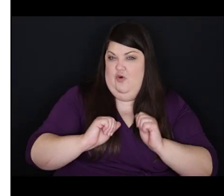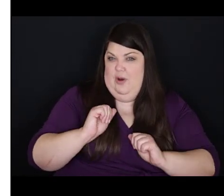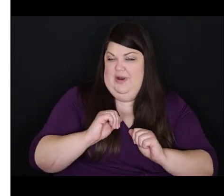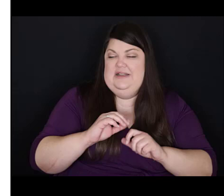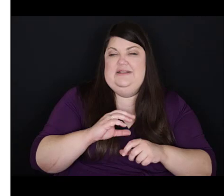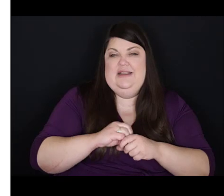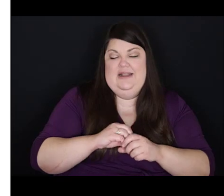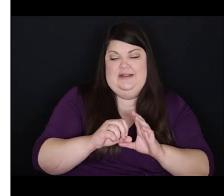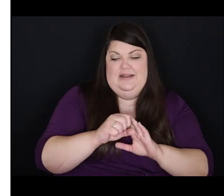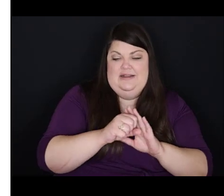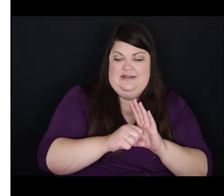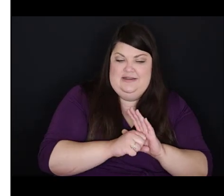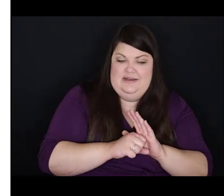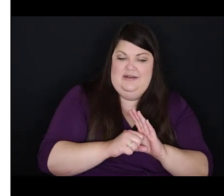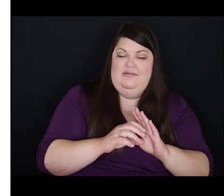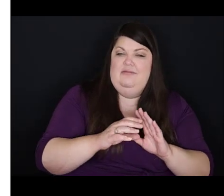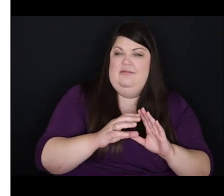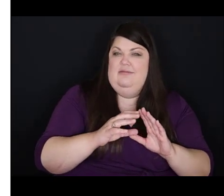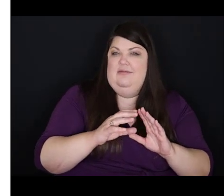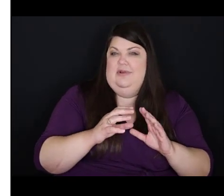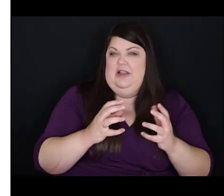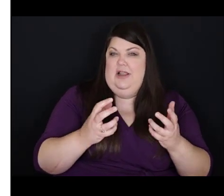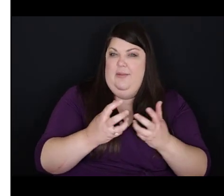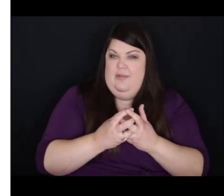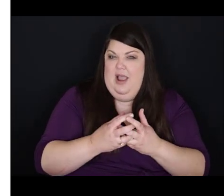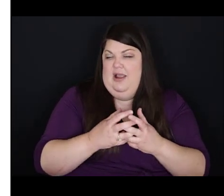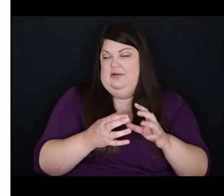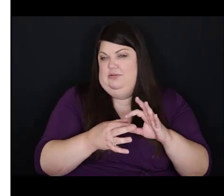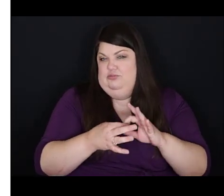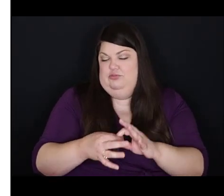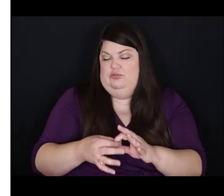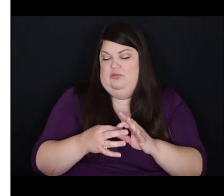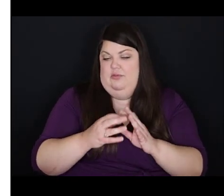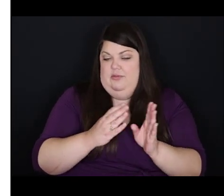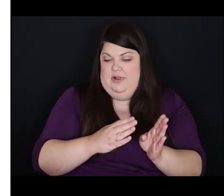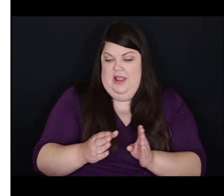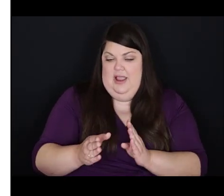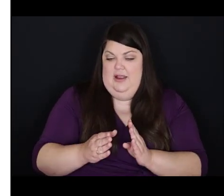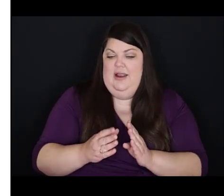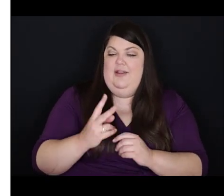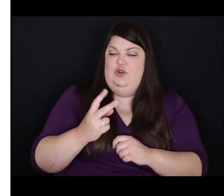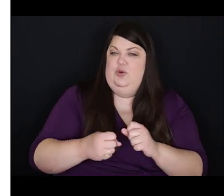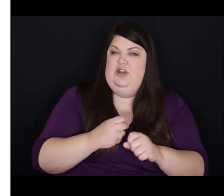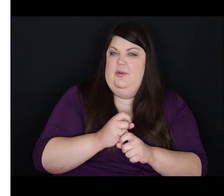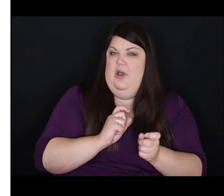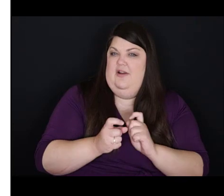the two-year modification of the plan. Expected Levels, which are projections